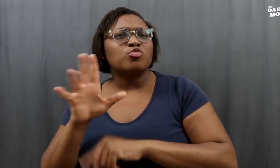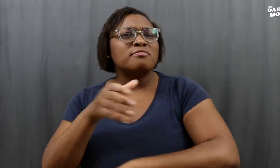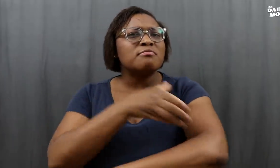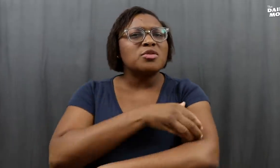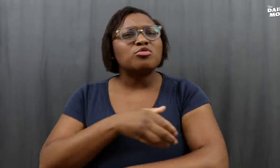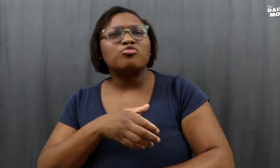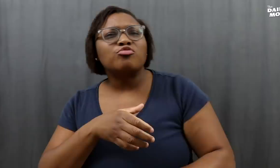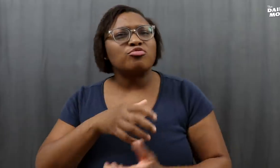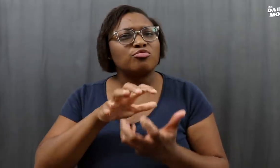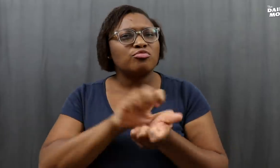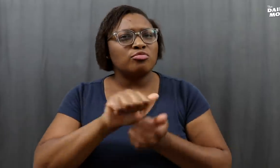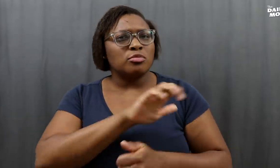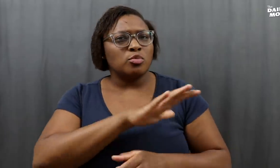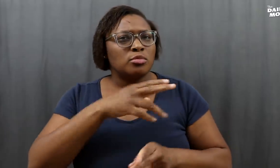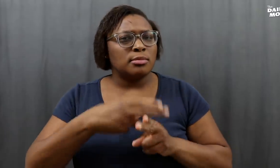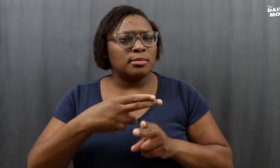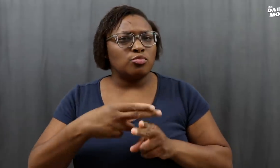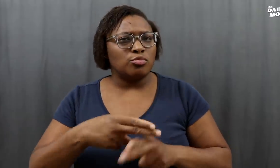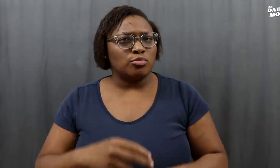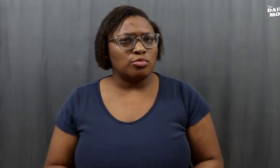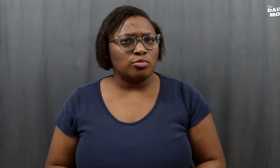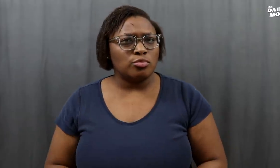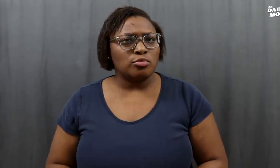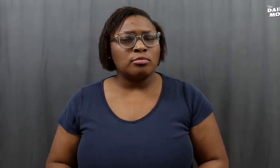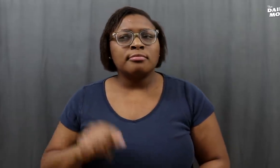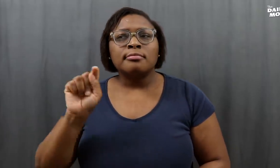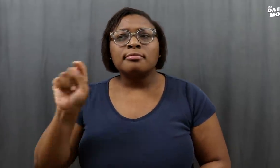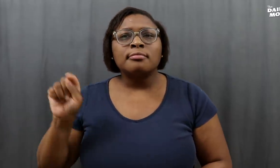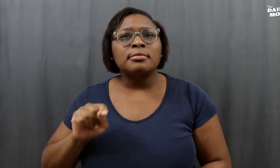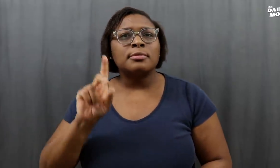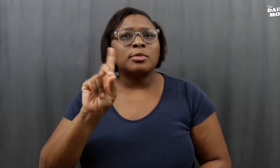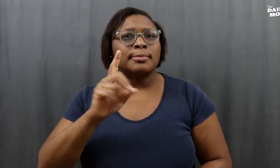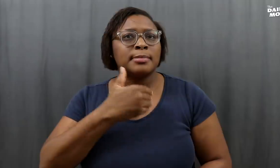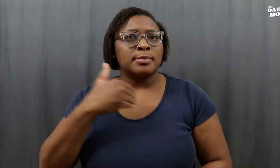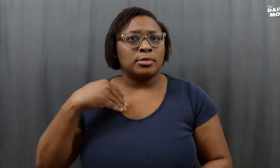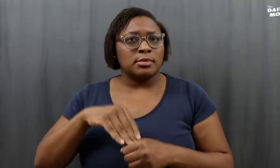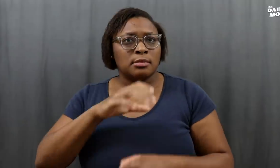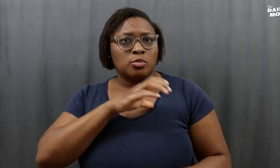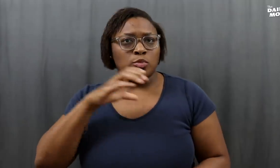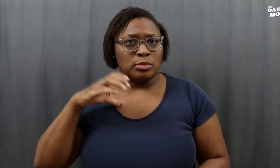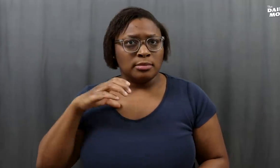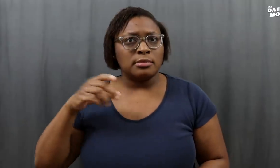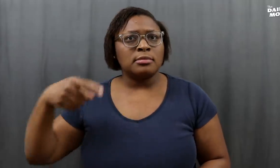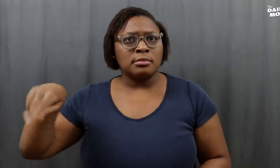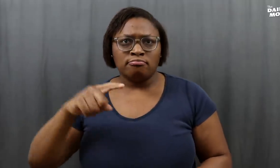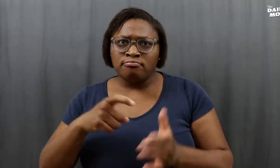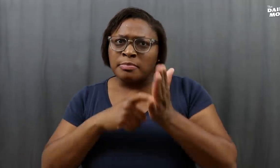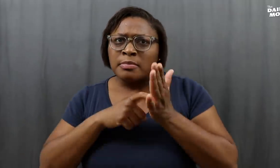his power to smear him. Democratic members of Congress are demanding